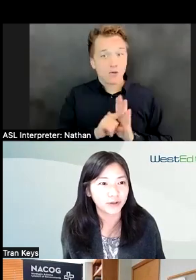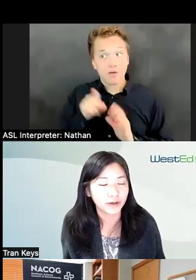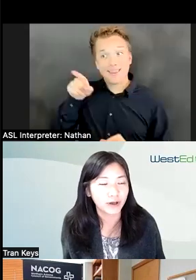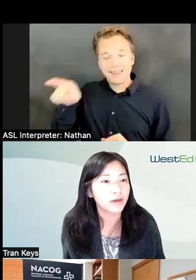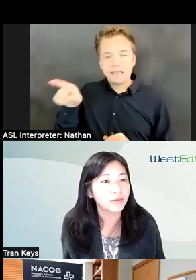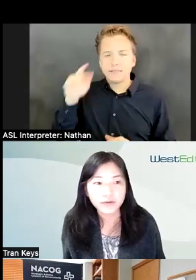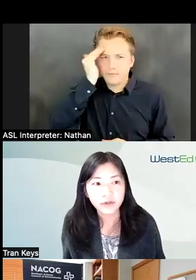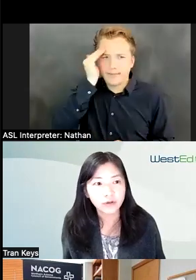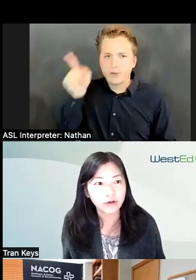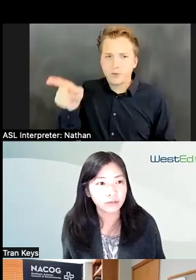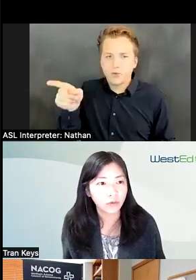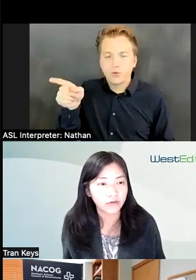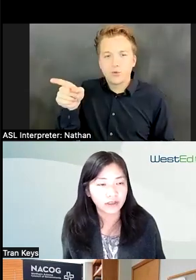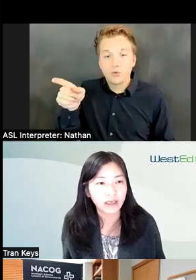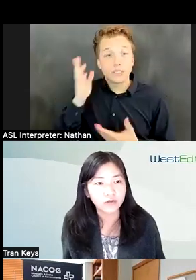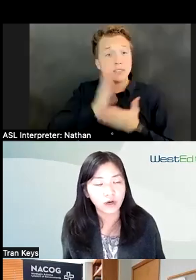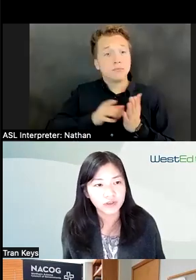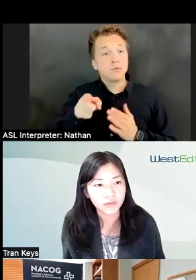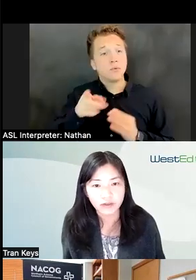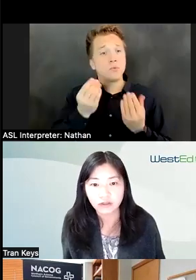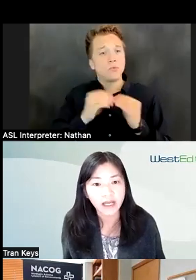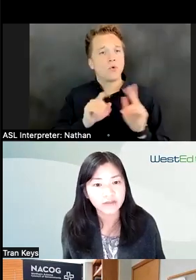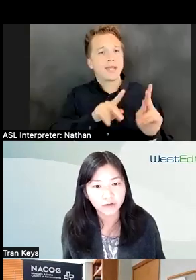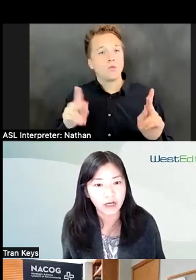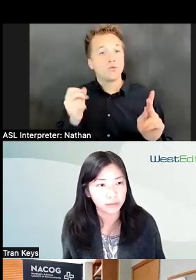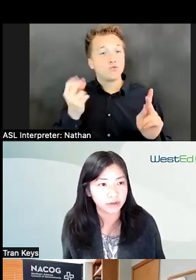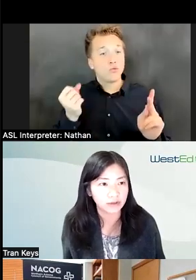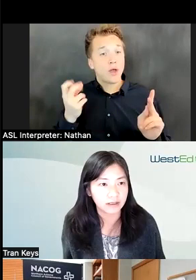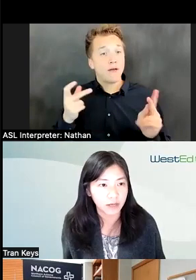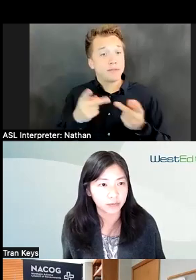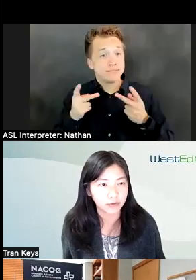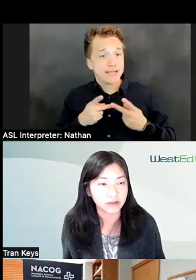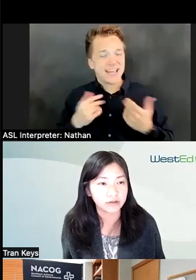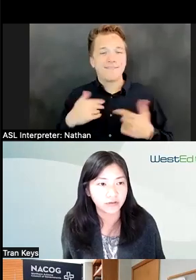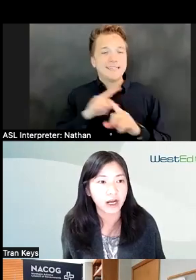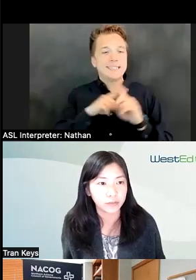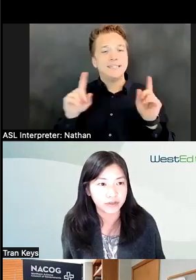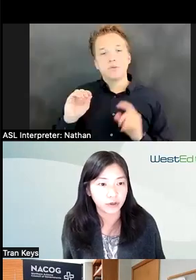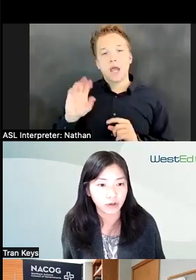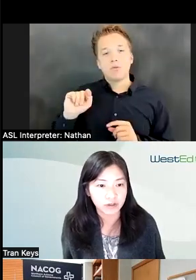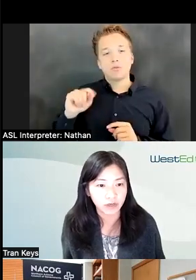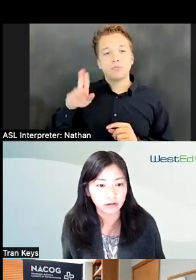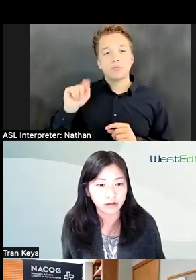Those of you who are in more of the K12 space, you'll have different output examples, different outputs for your logic model.